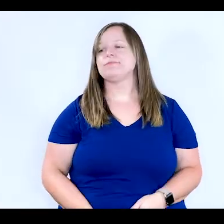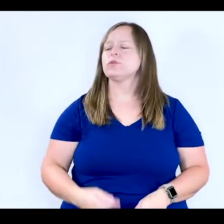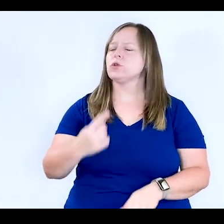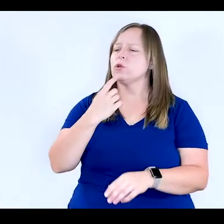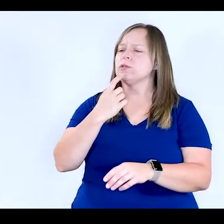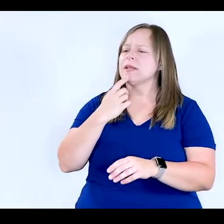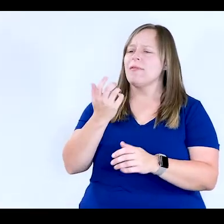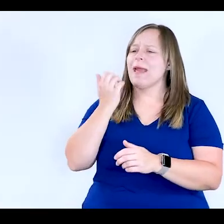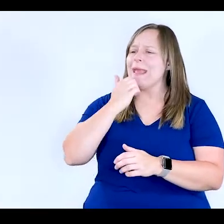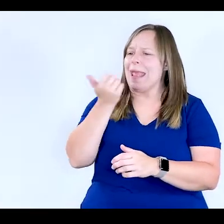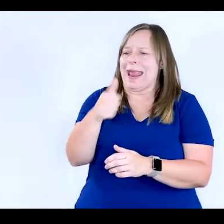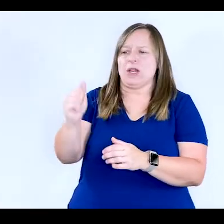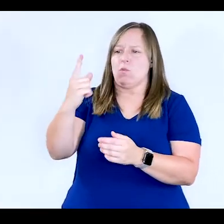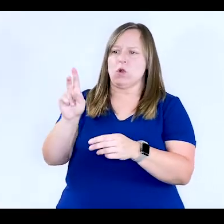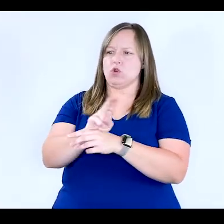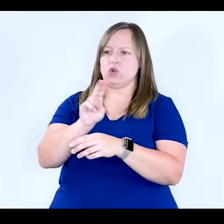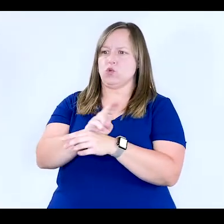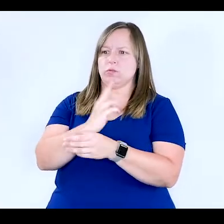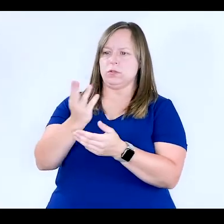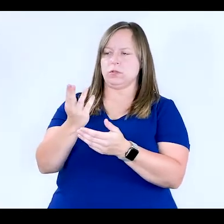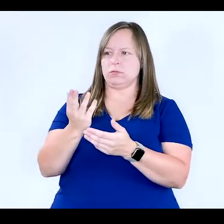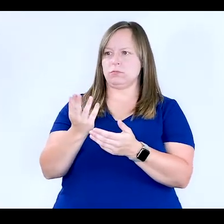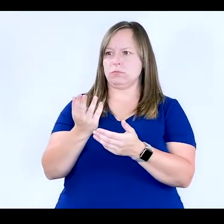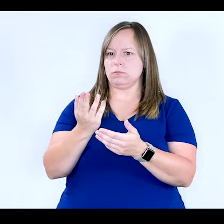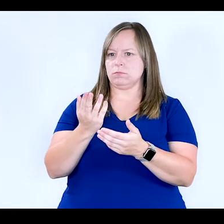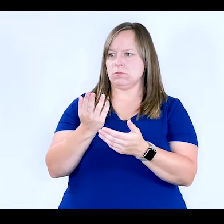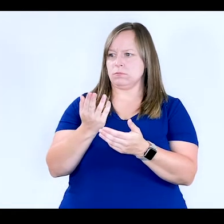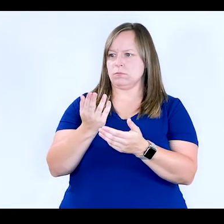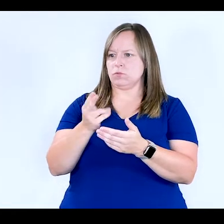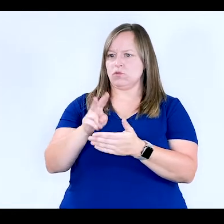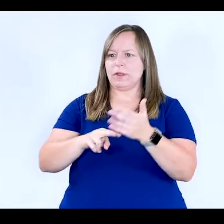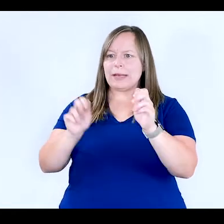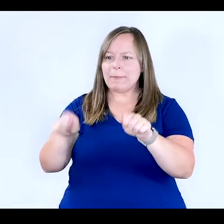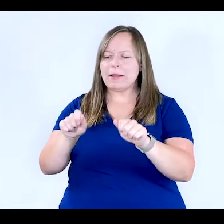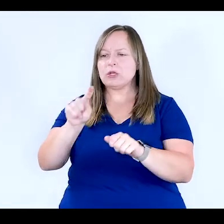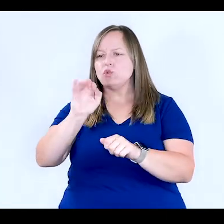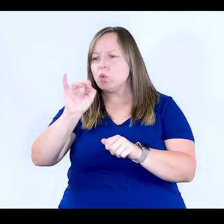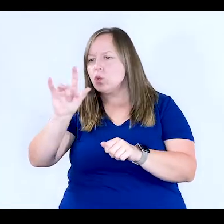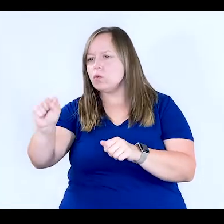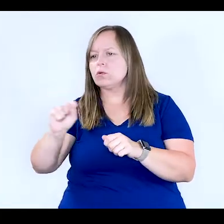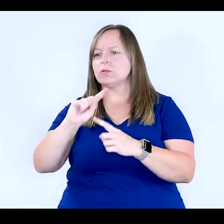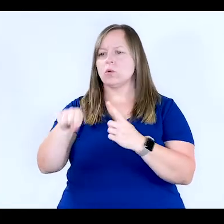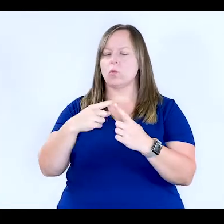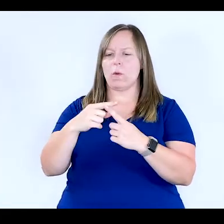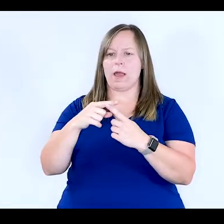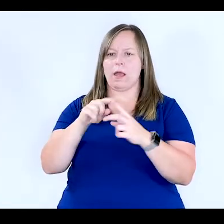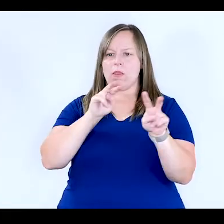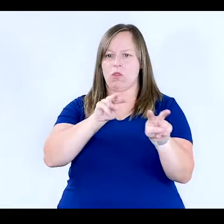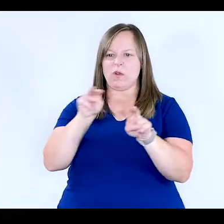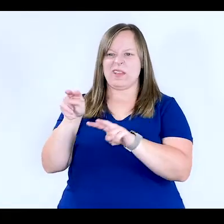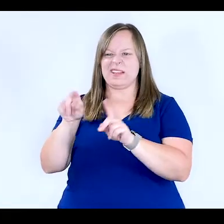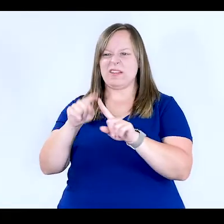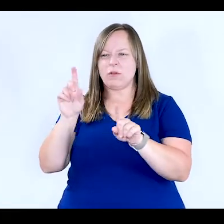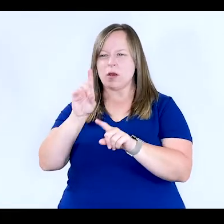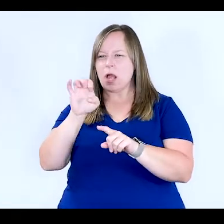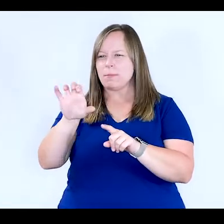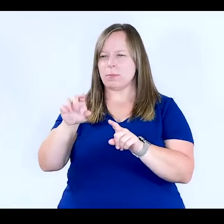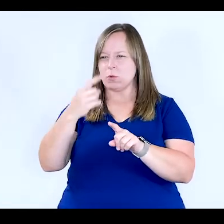K: So you said that anyone can utilize or utilize the readability tools when looking at different documents, but